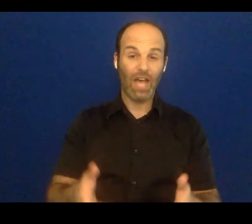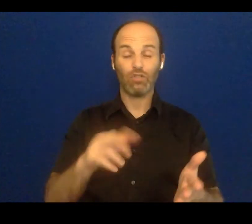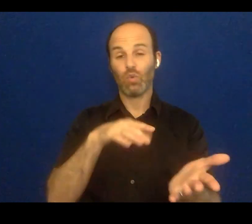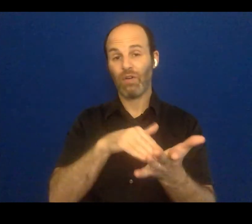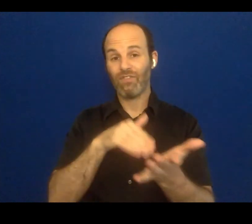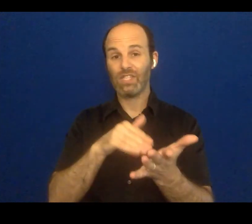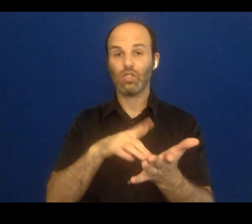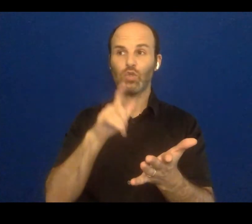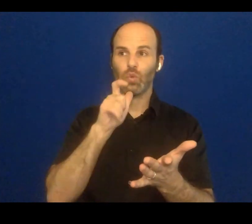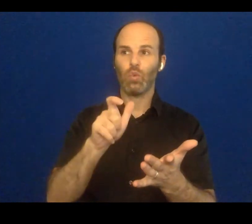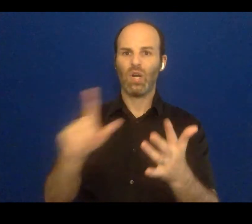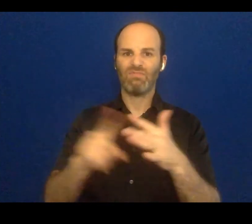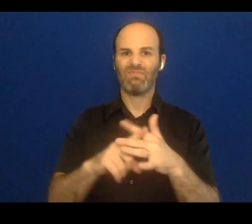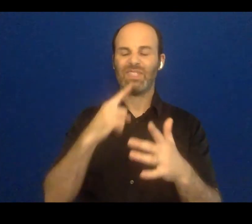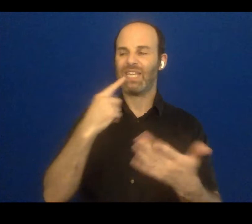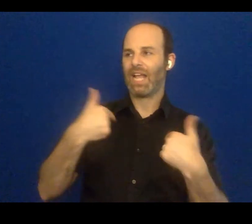OUT AND SAYING OKAY I'M DISABLED